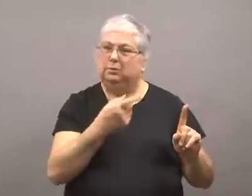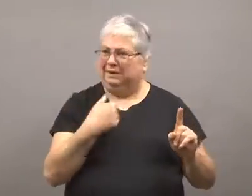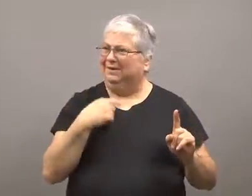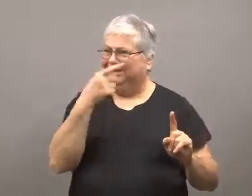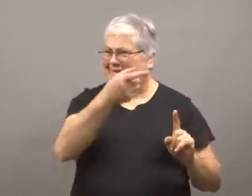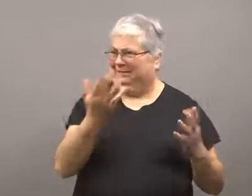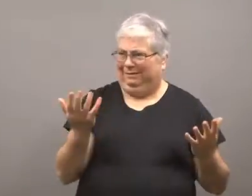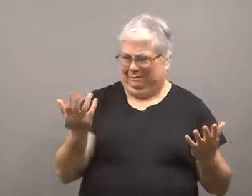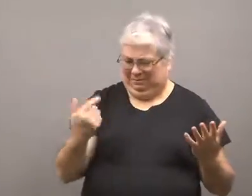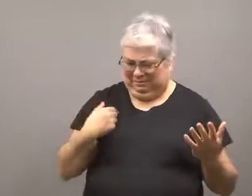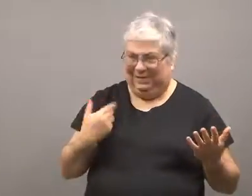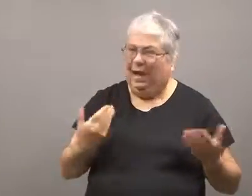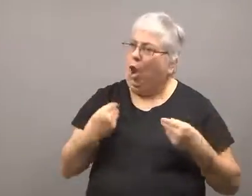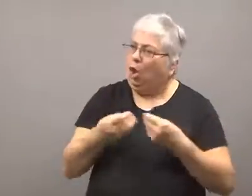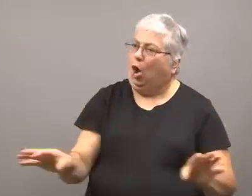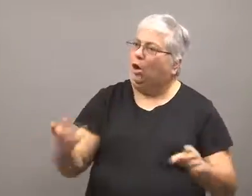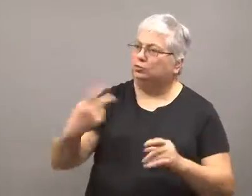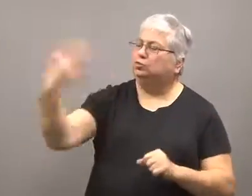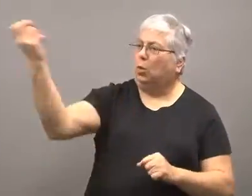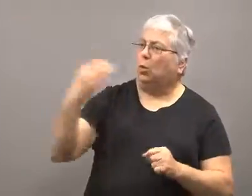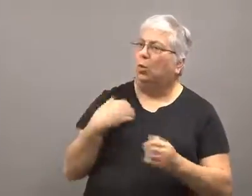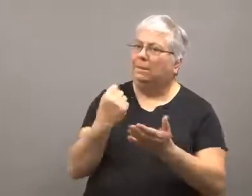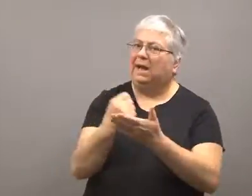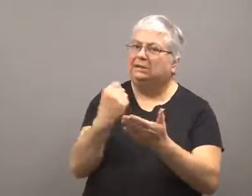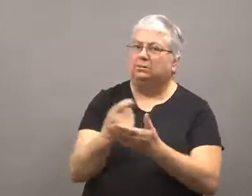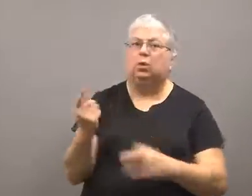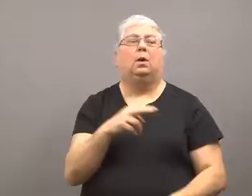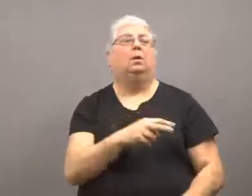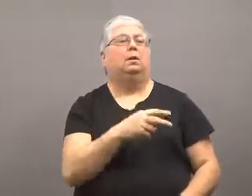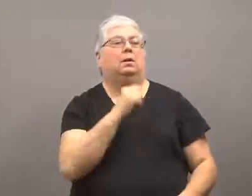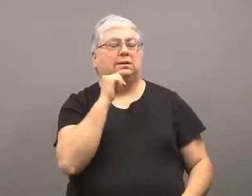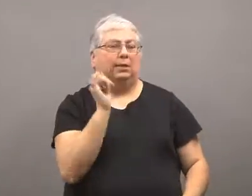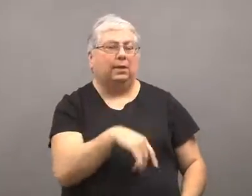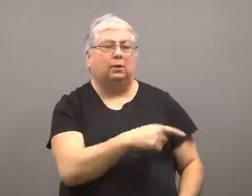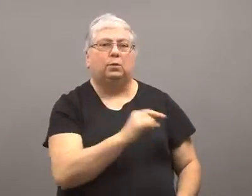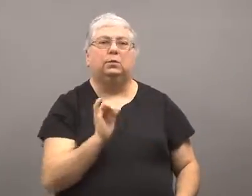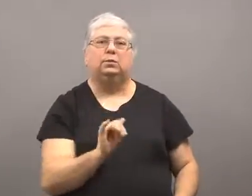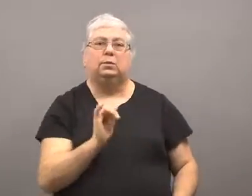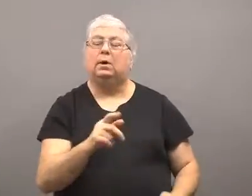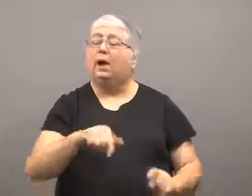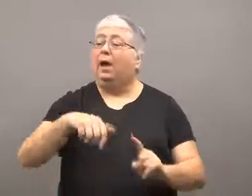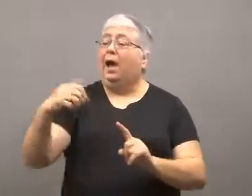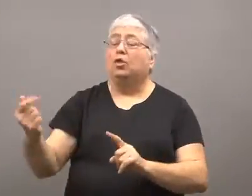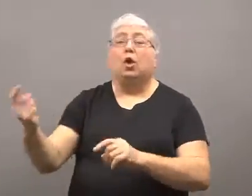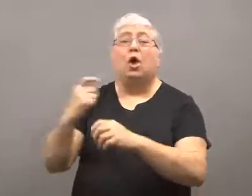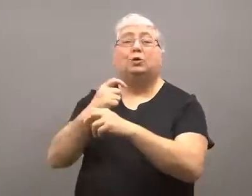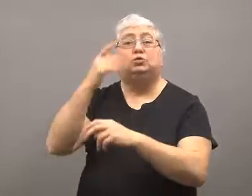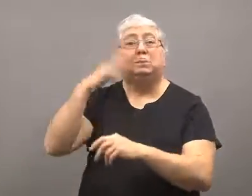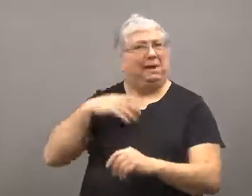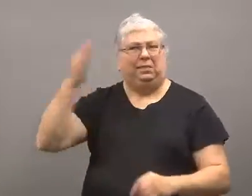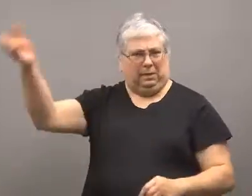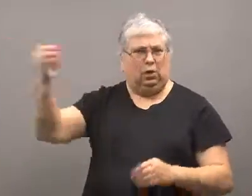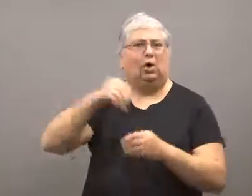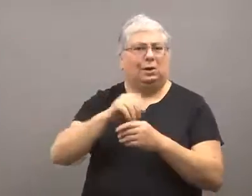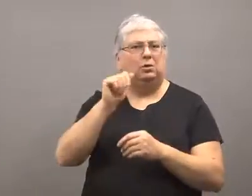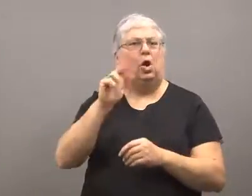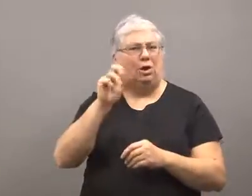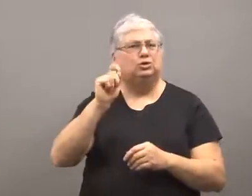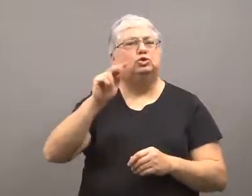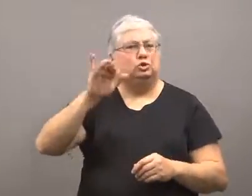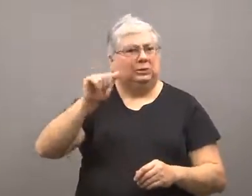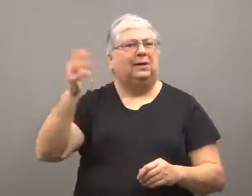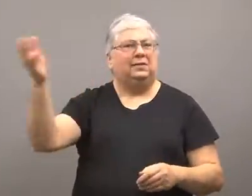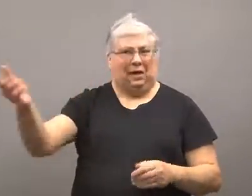saw it, and said it wasn't him, his passport had been stolen.